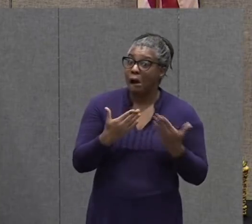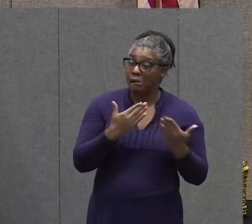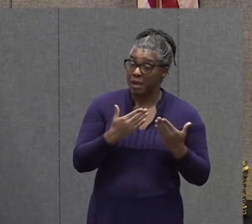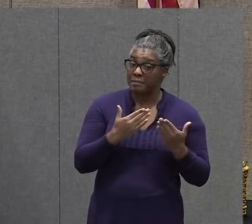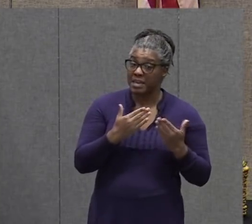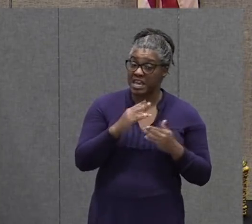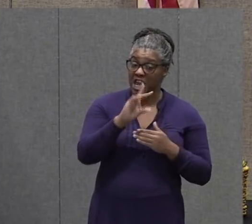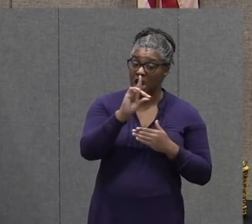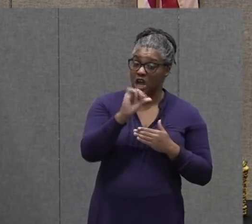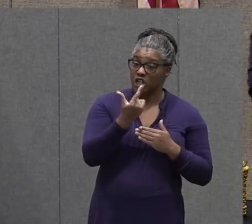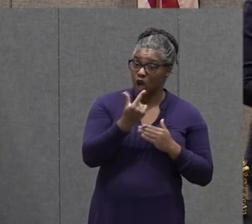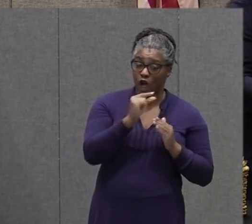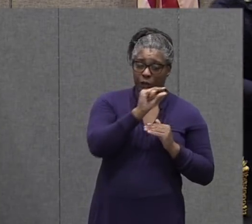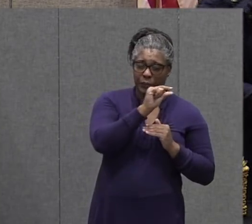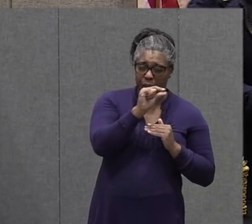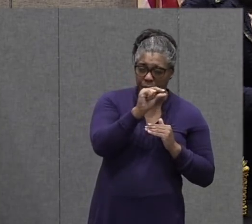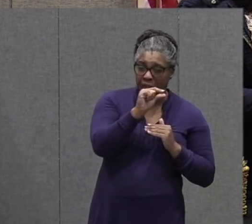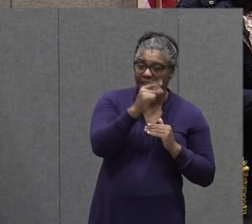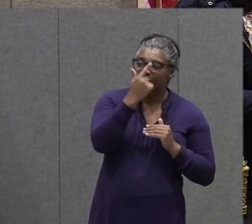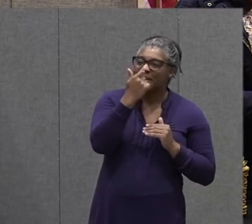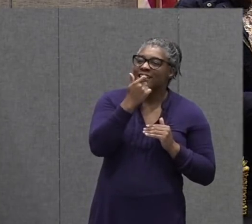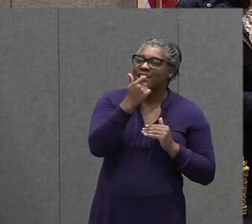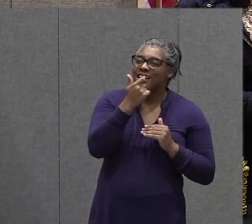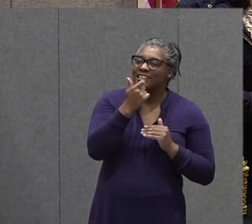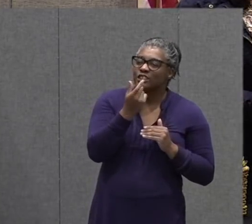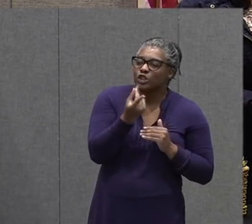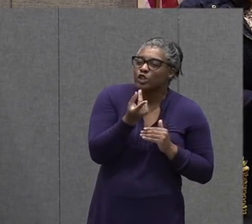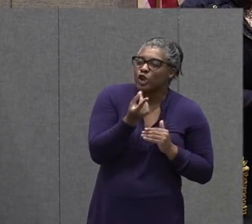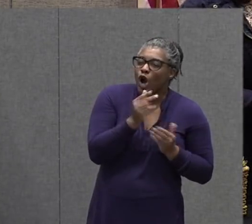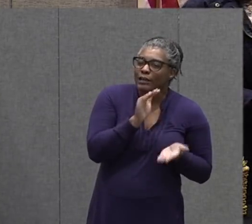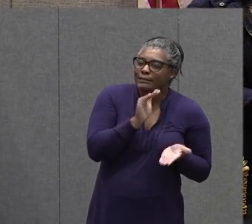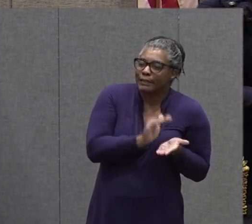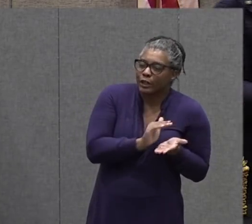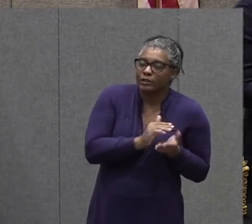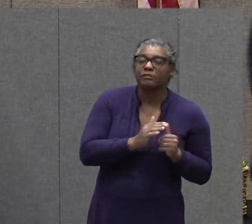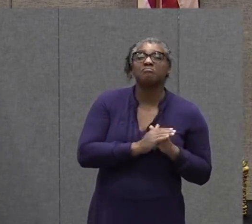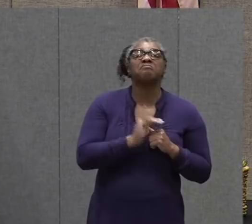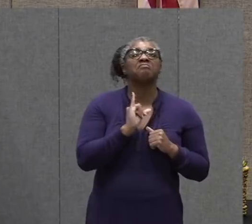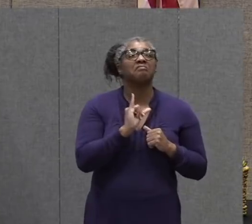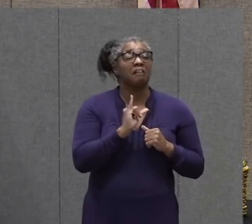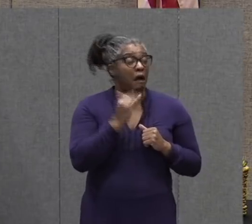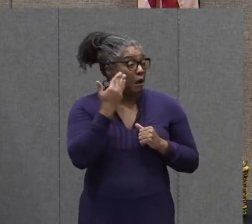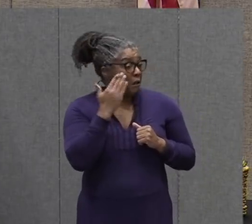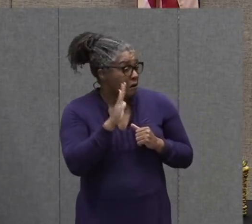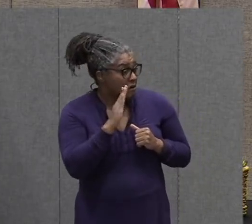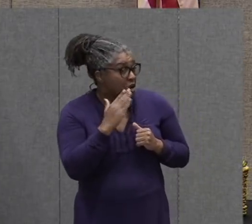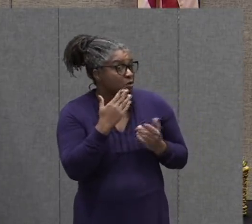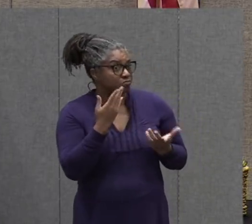for a totally different reason. [Miss Garcia] I don't know, let's find out [Miss Martindale] Alright. [Miss Garcia] let's do this. - Okay. [Miss Garcia] Are you ready? [Miss Martindale] Yes.